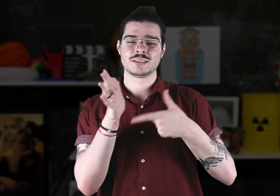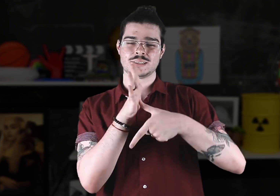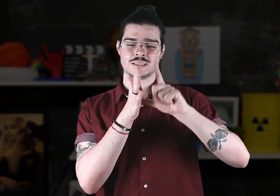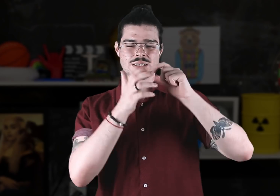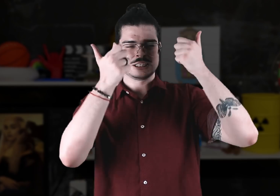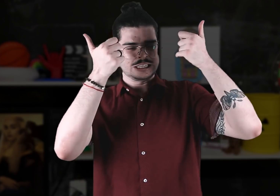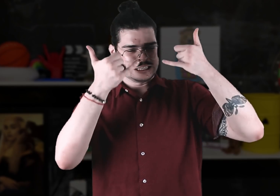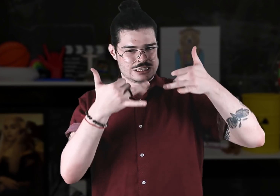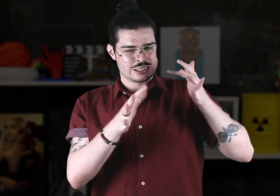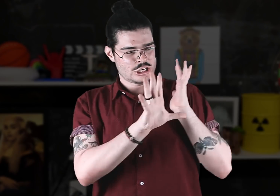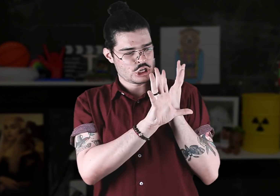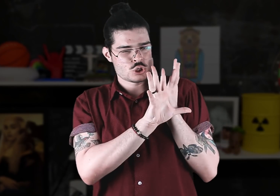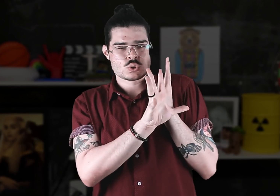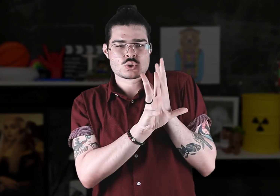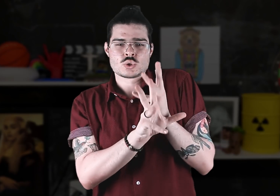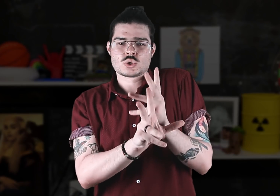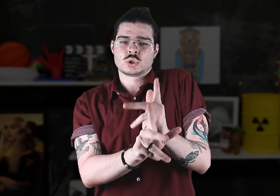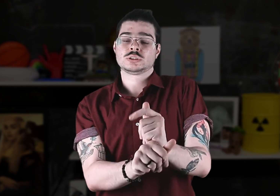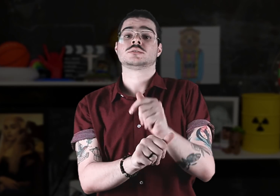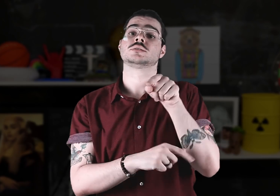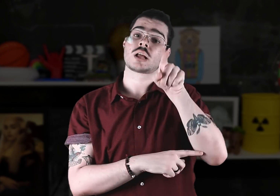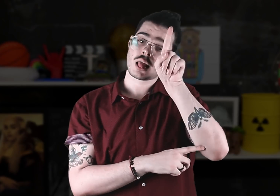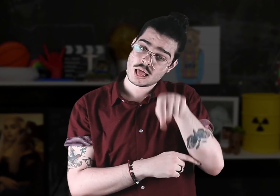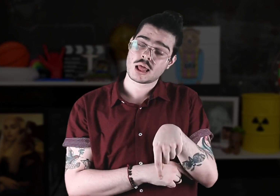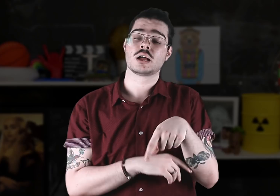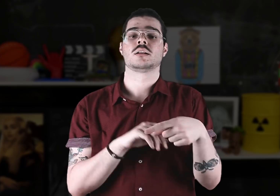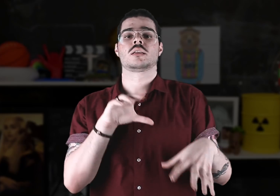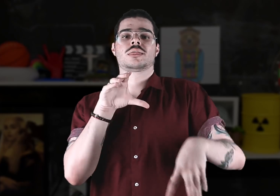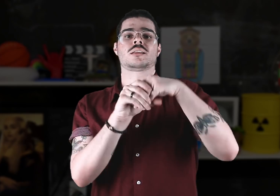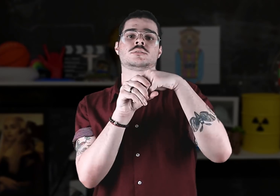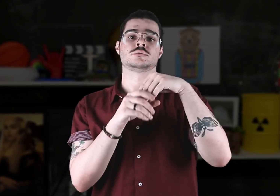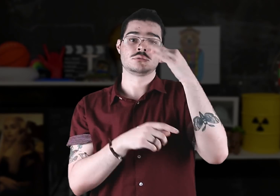All of this is based on ...